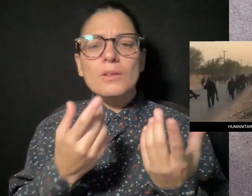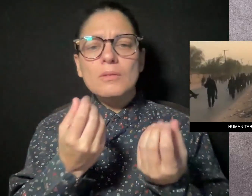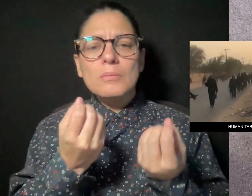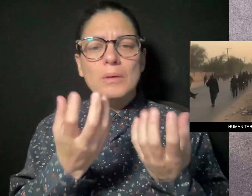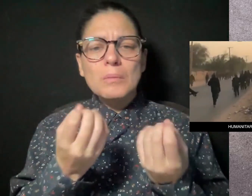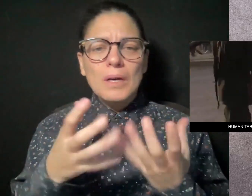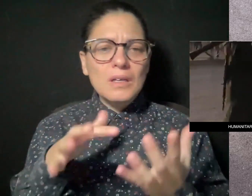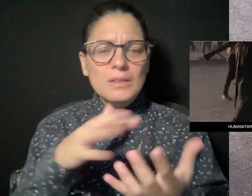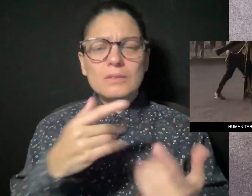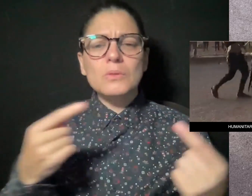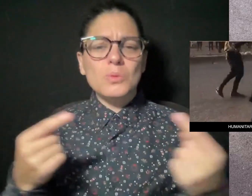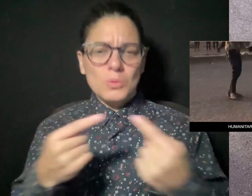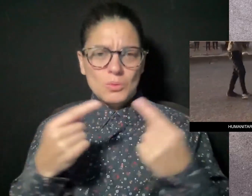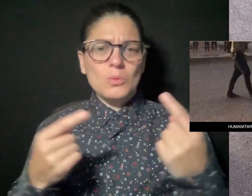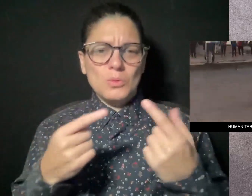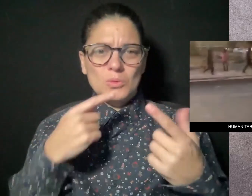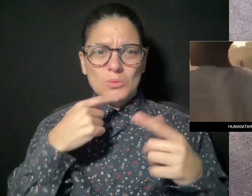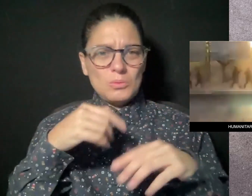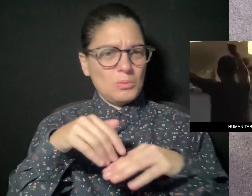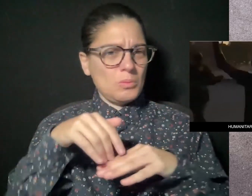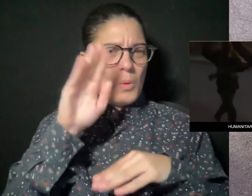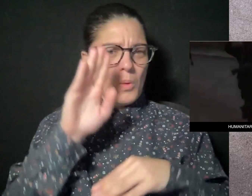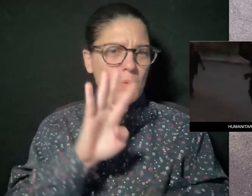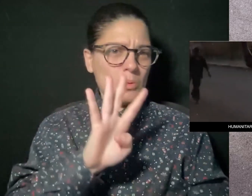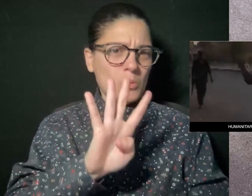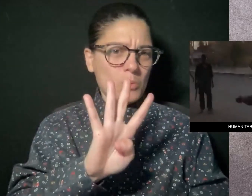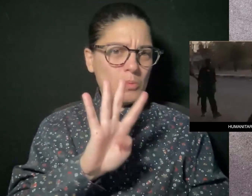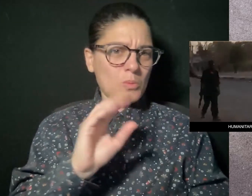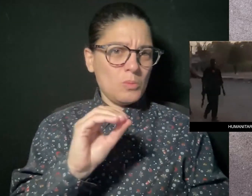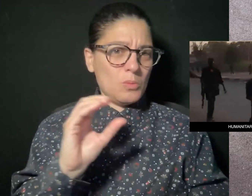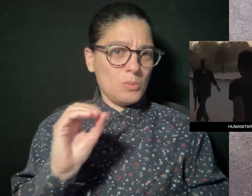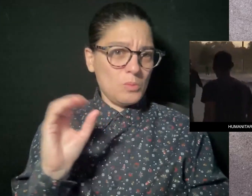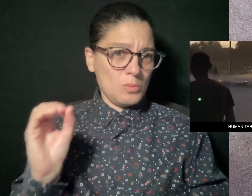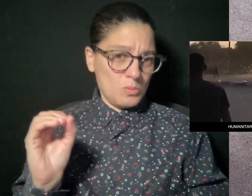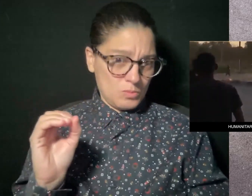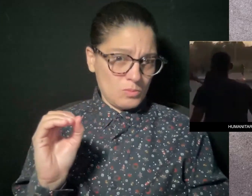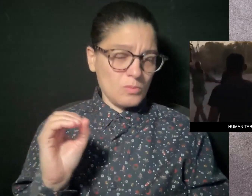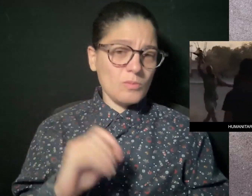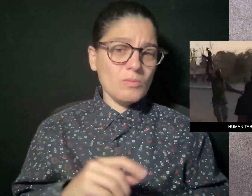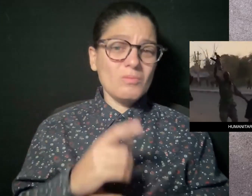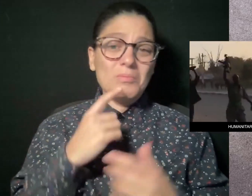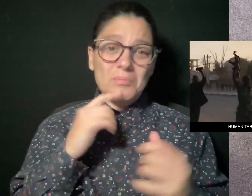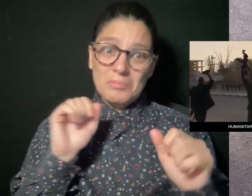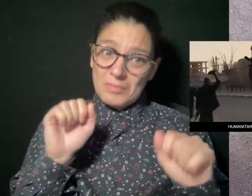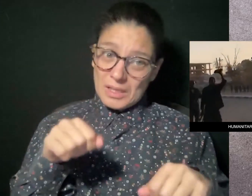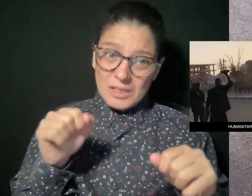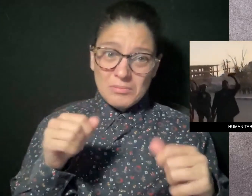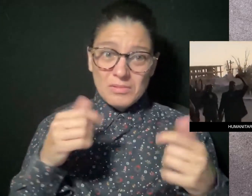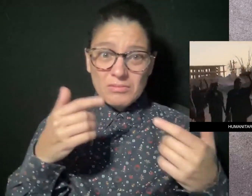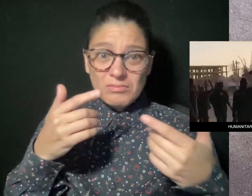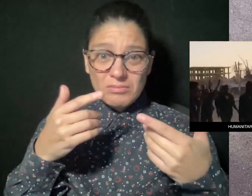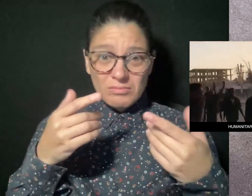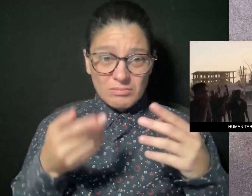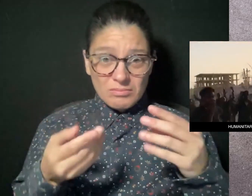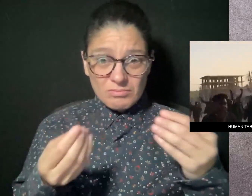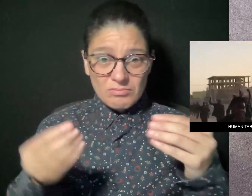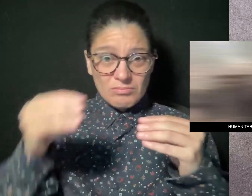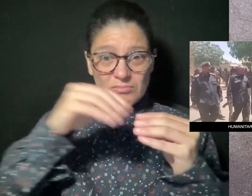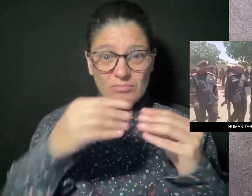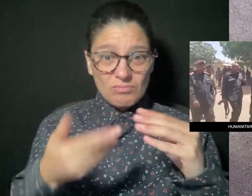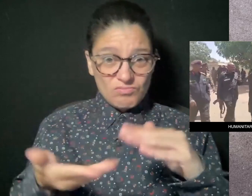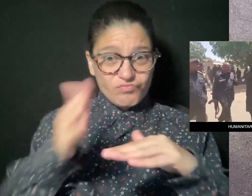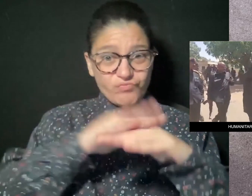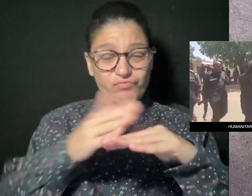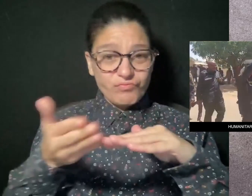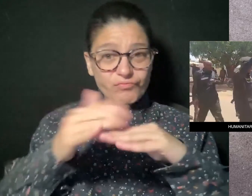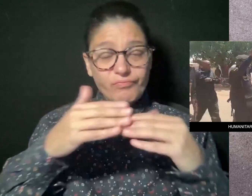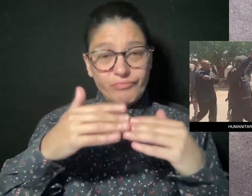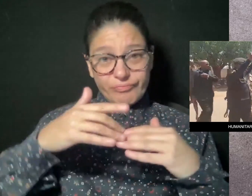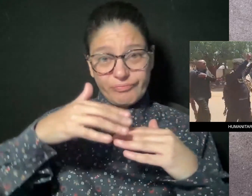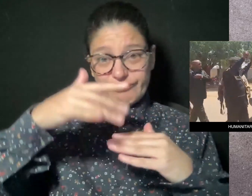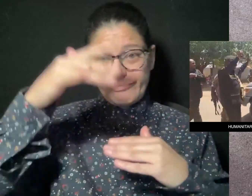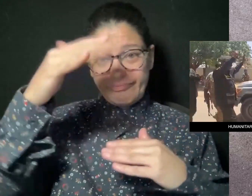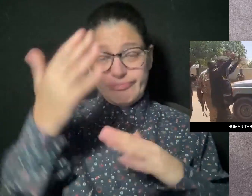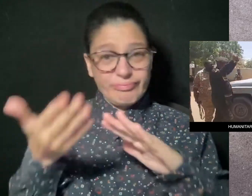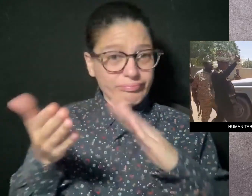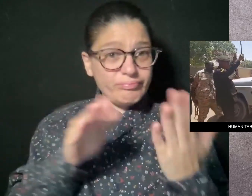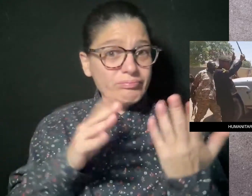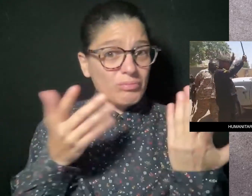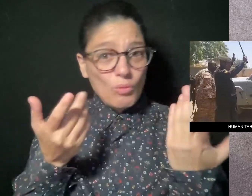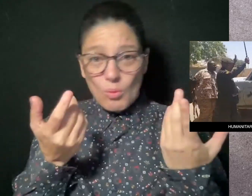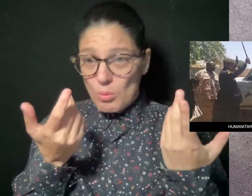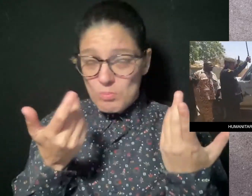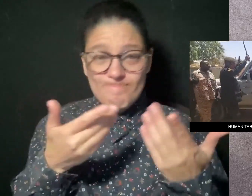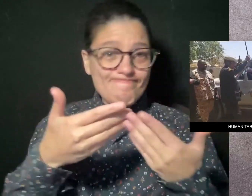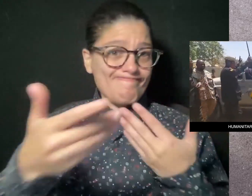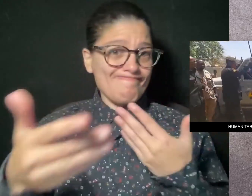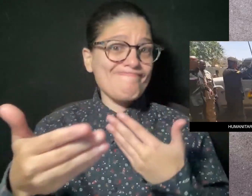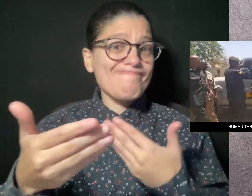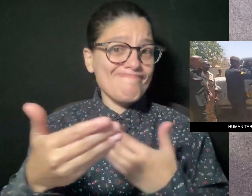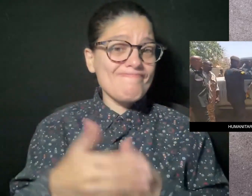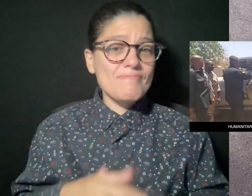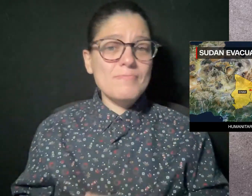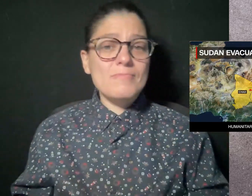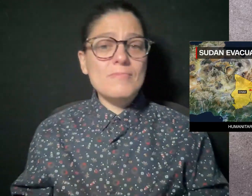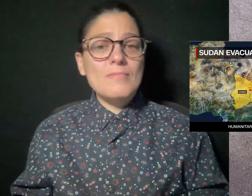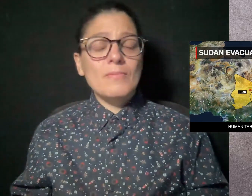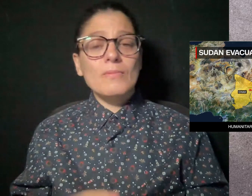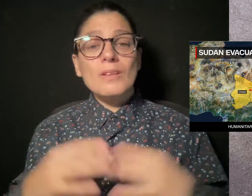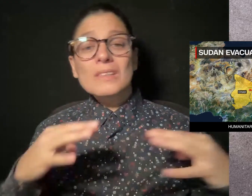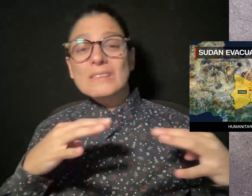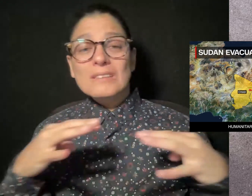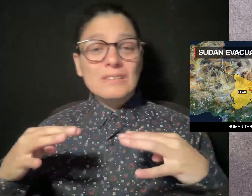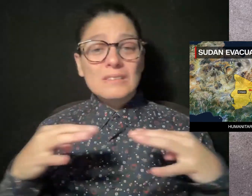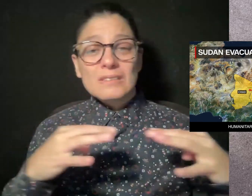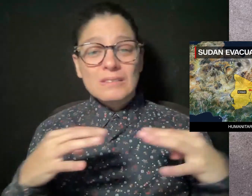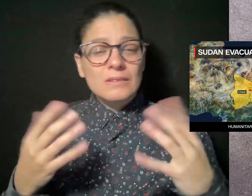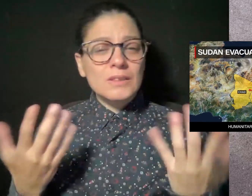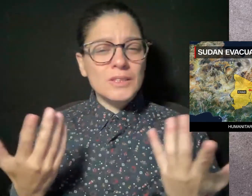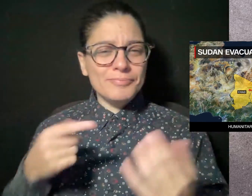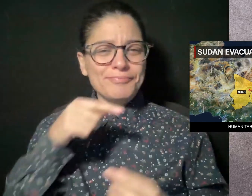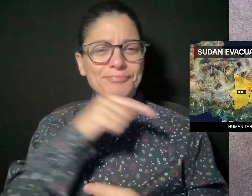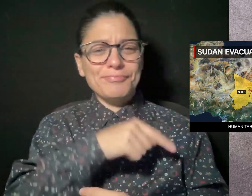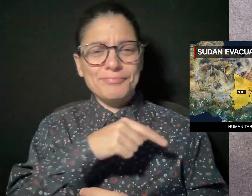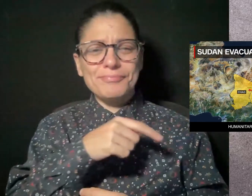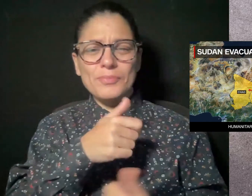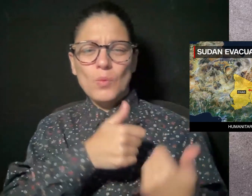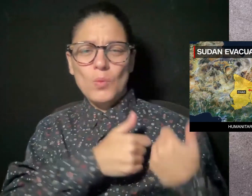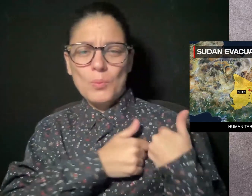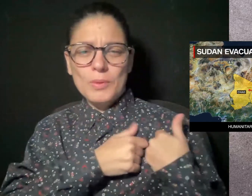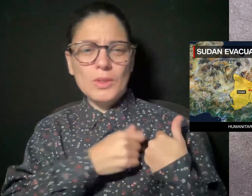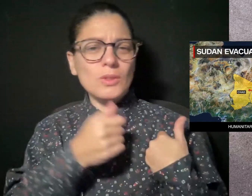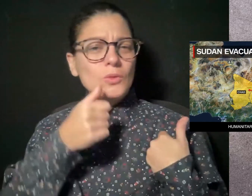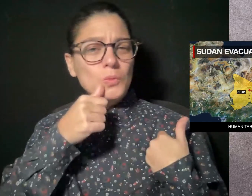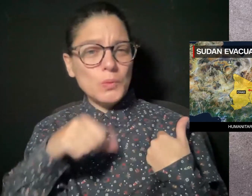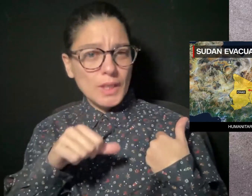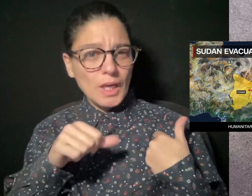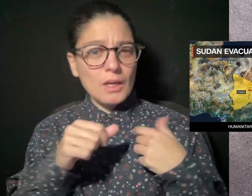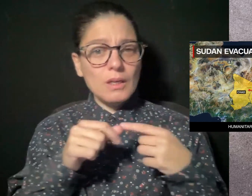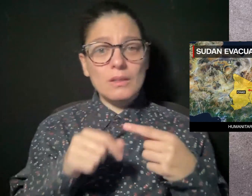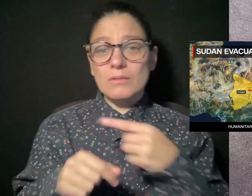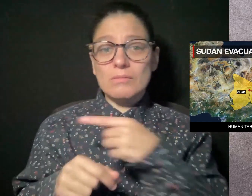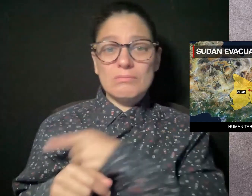the number of injured has reached 4000 but the numbers could be higher